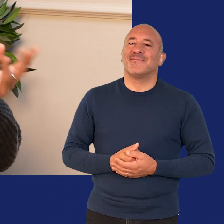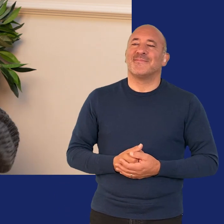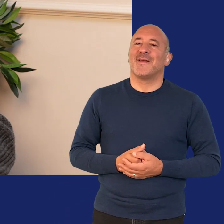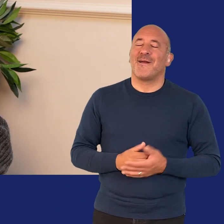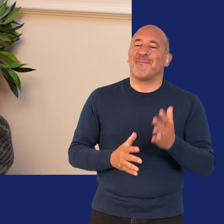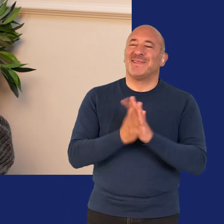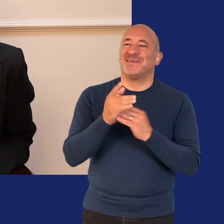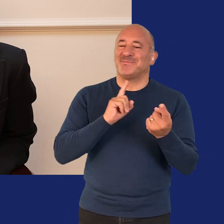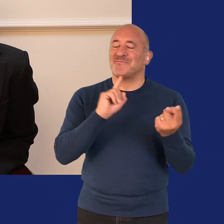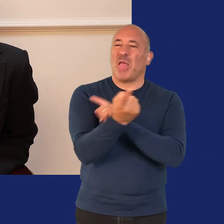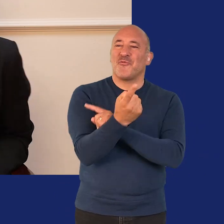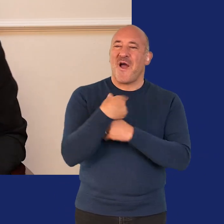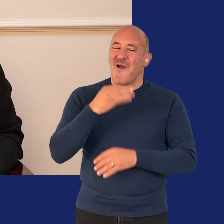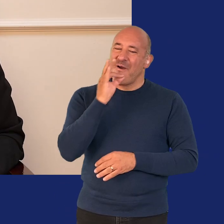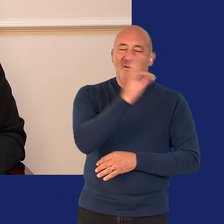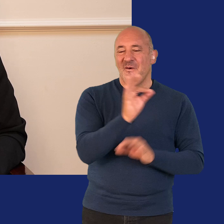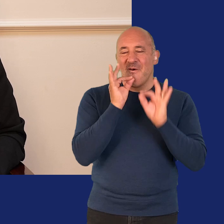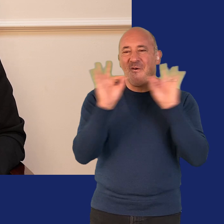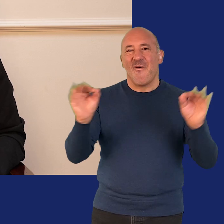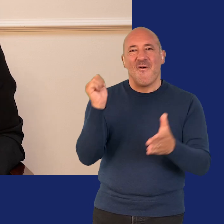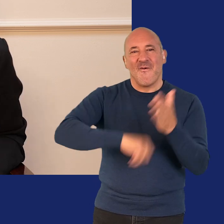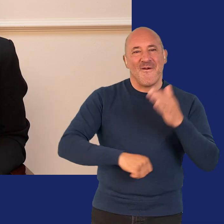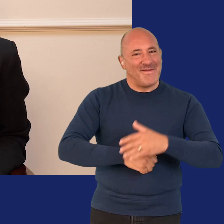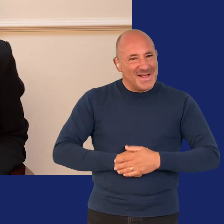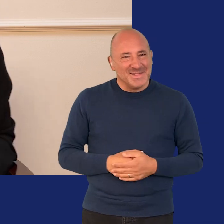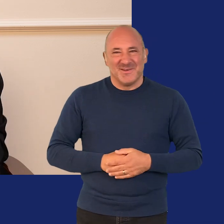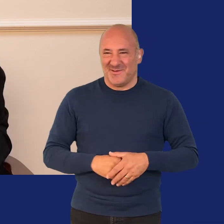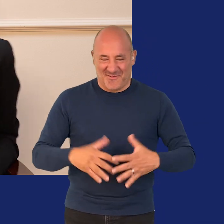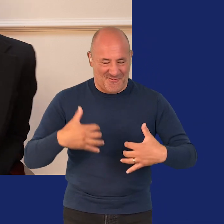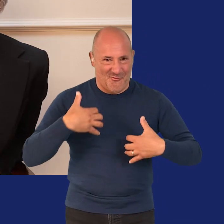Jess: tables are turned. Josh: Yes. Jess: I'm looking forward to this. Take it away.